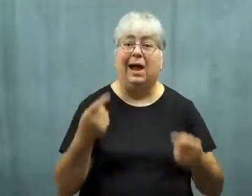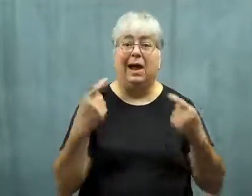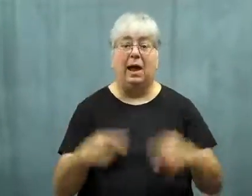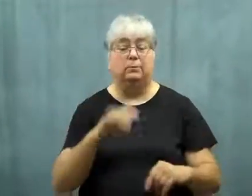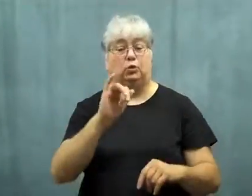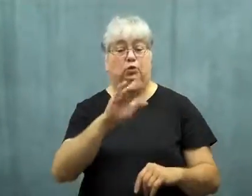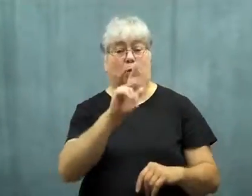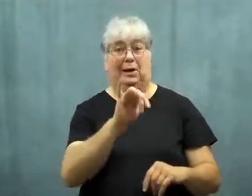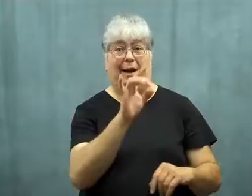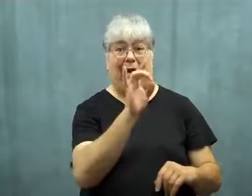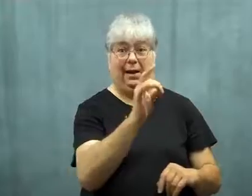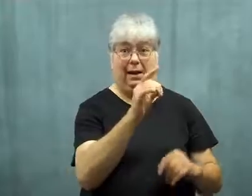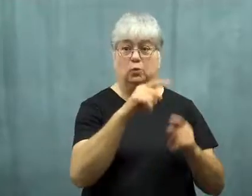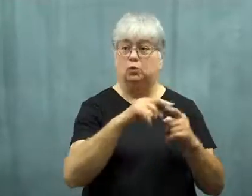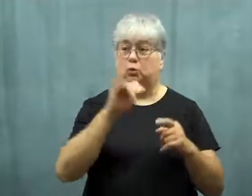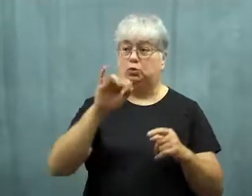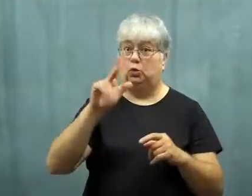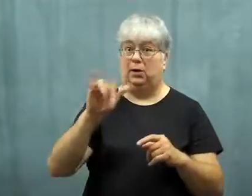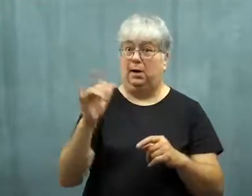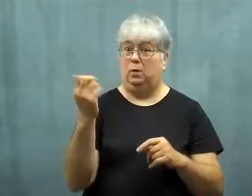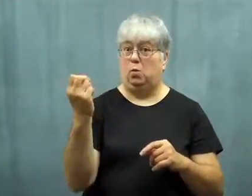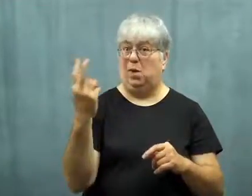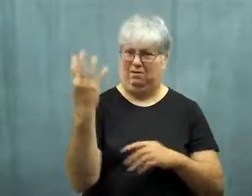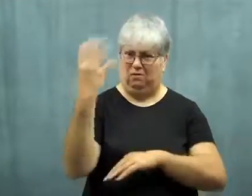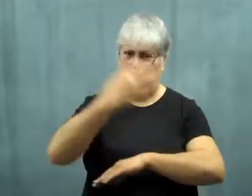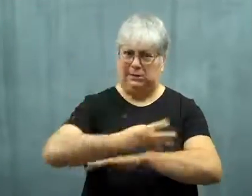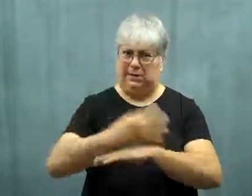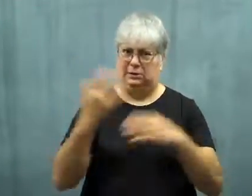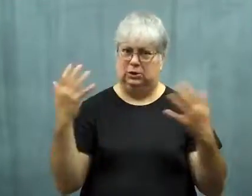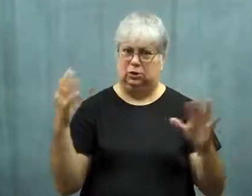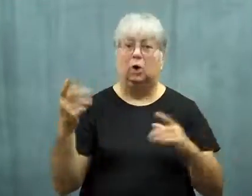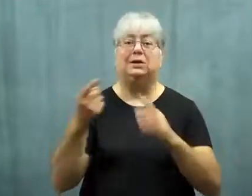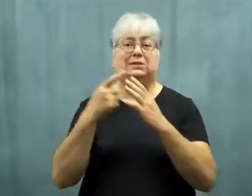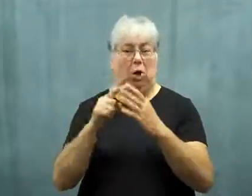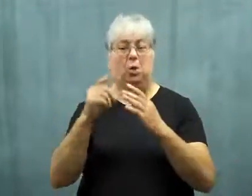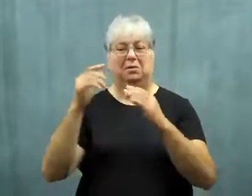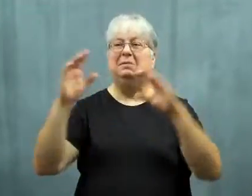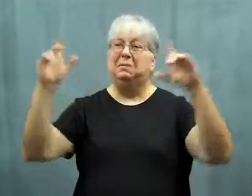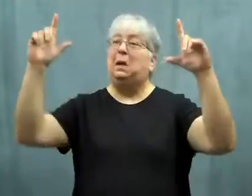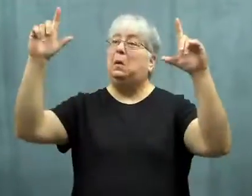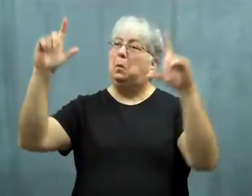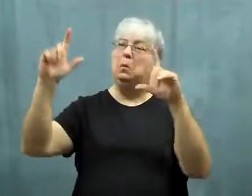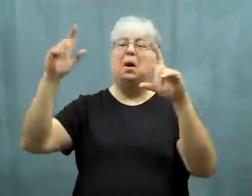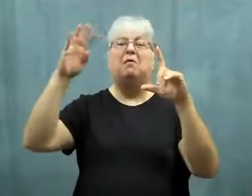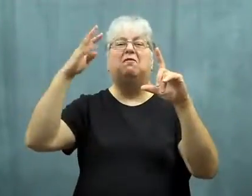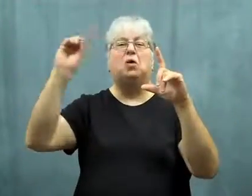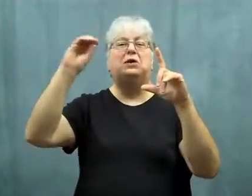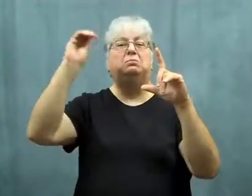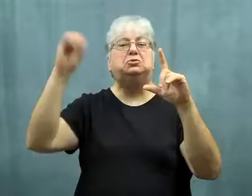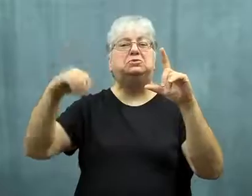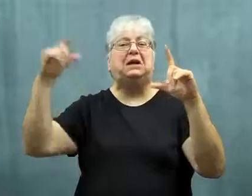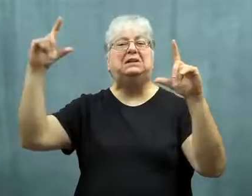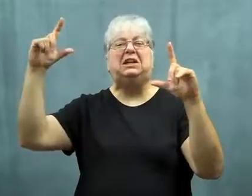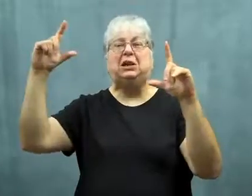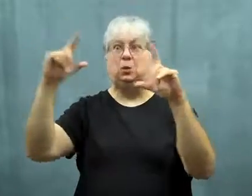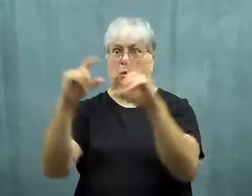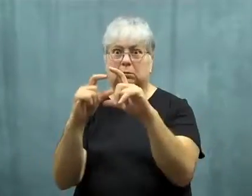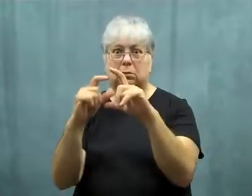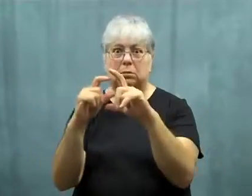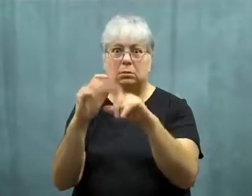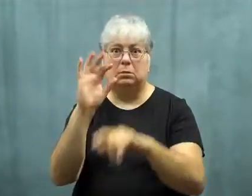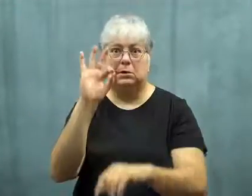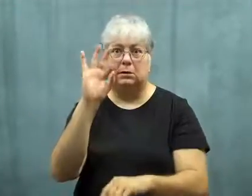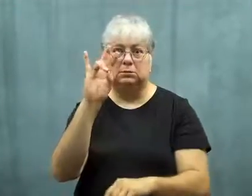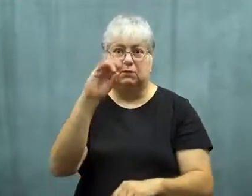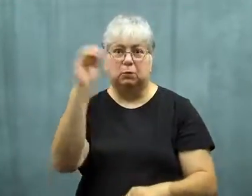During a 4 day span, from July 8 to July 12,